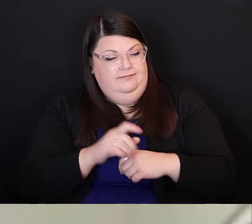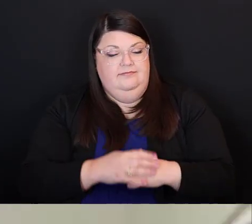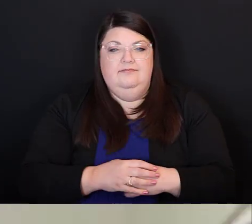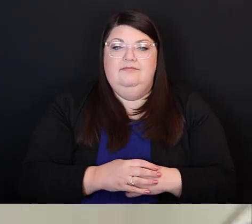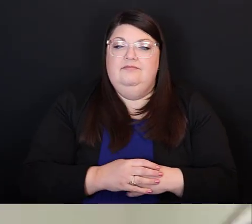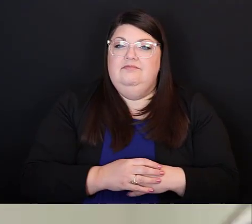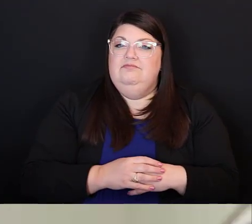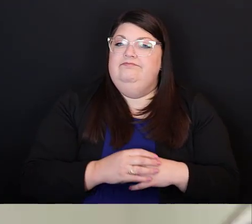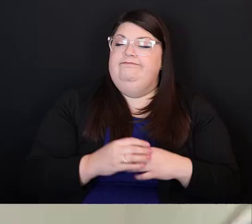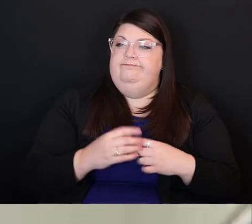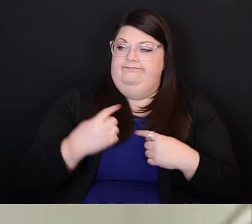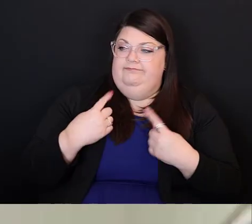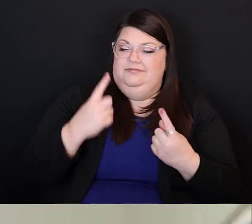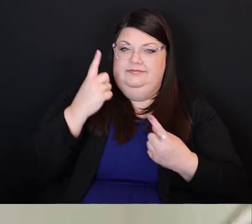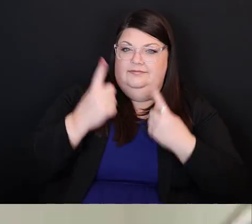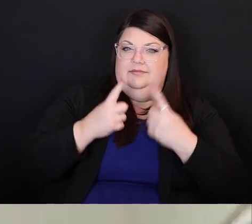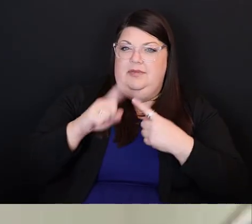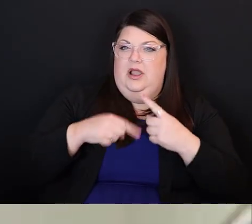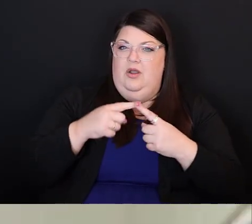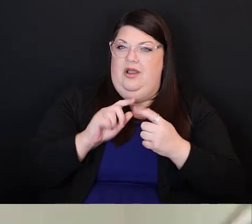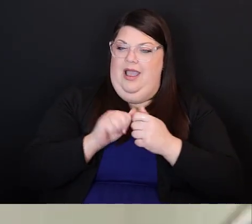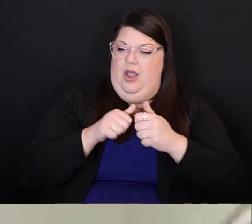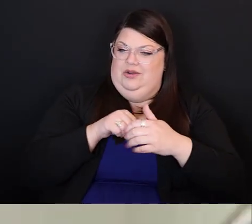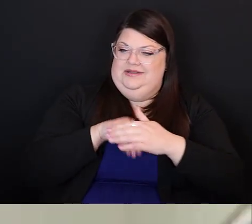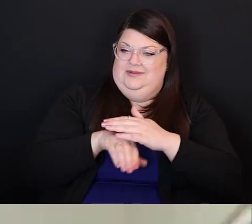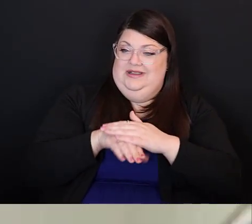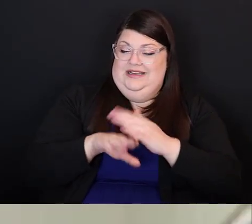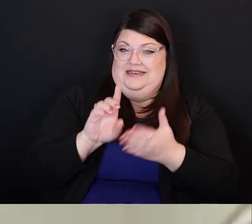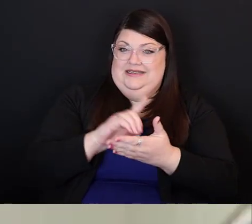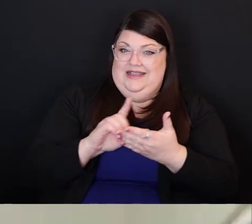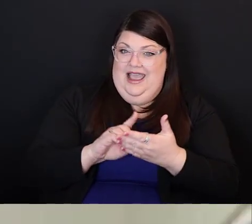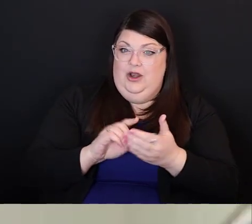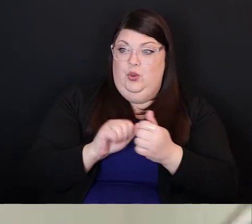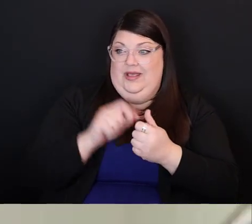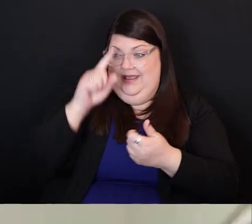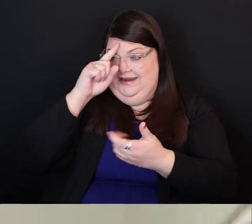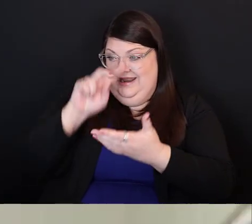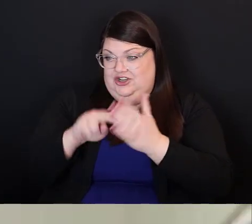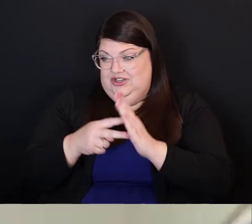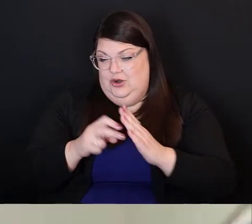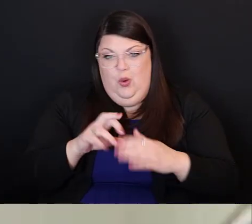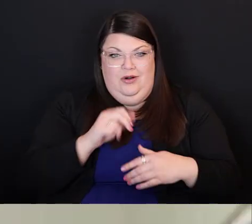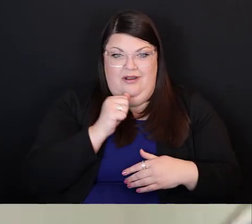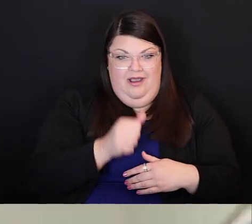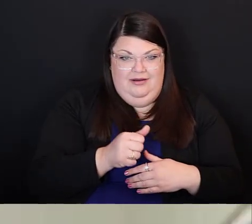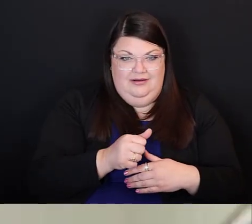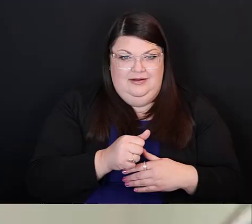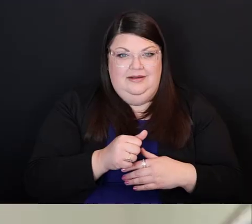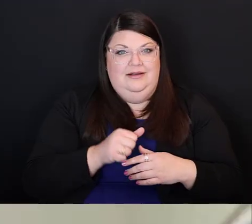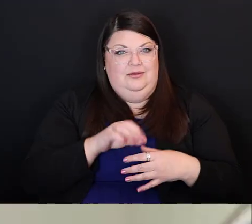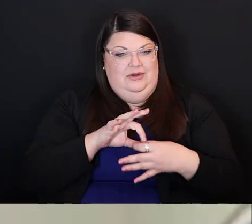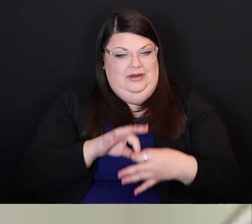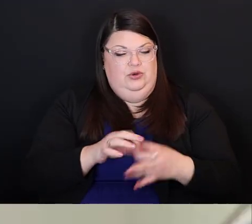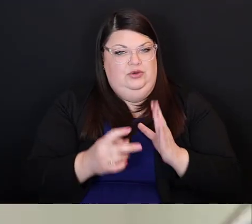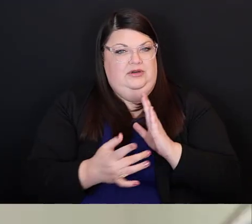Thinking about the way that accessibility is designed, intentionally or unintentionally in technology, there's kind of three prongs to this.